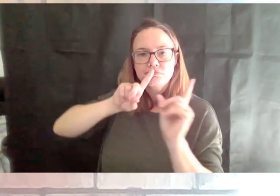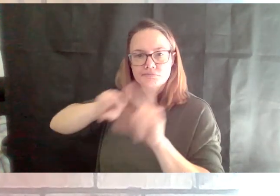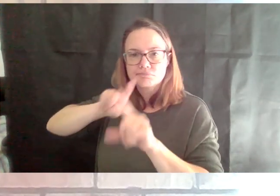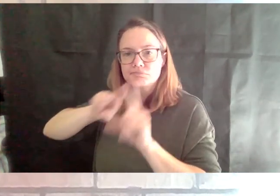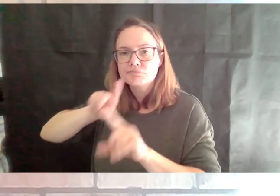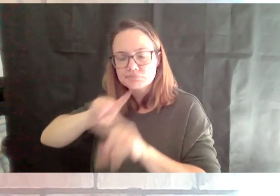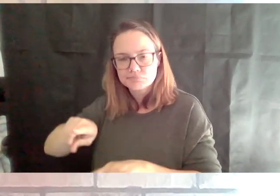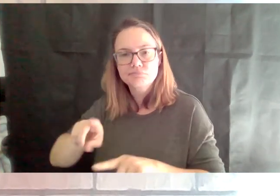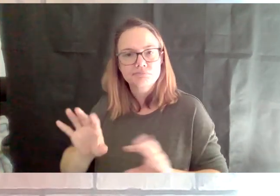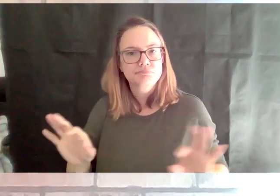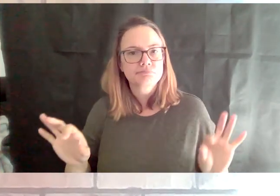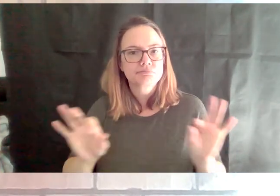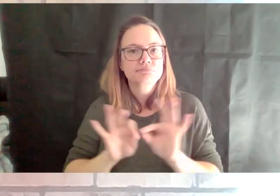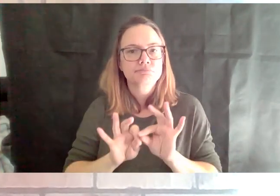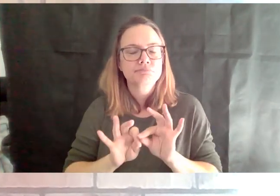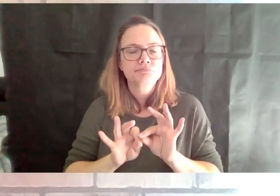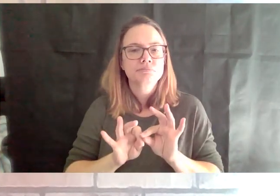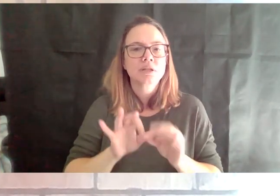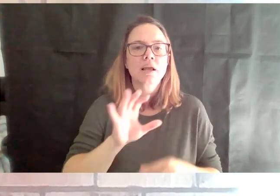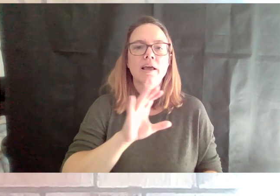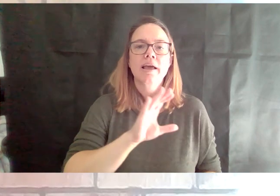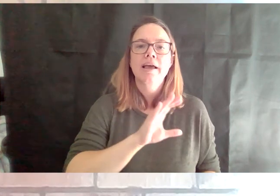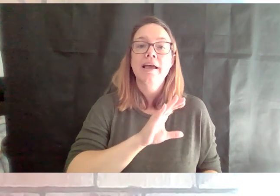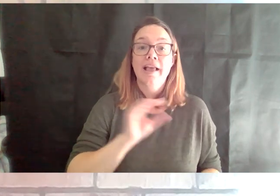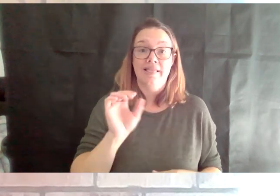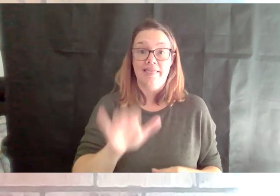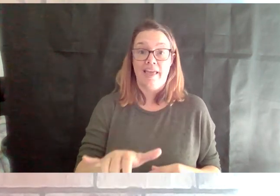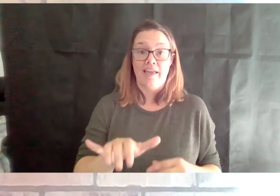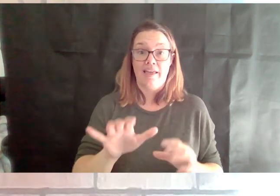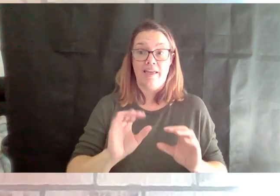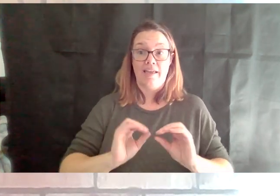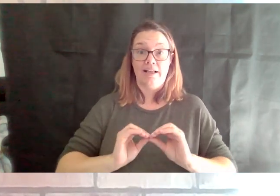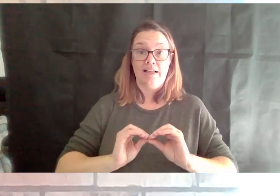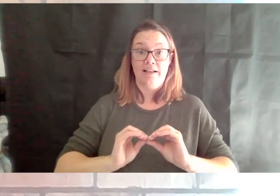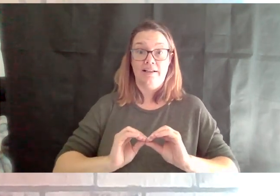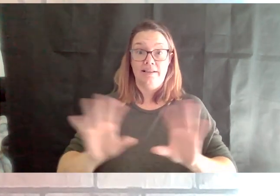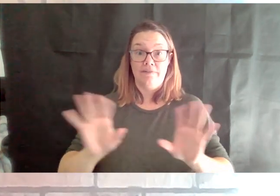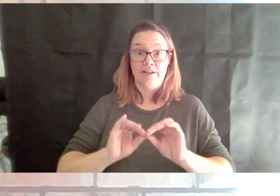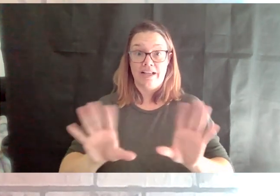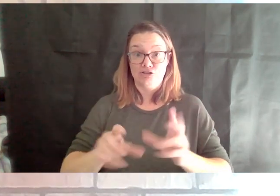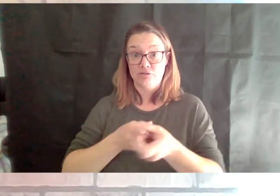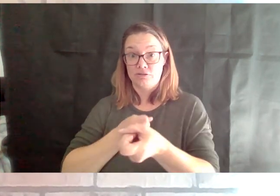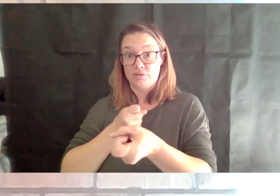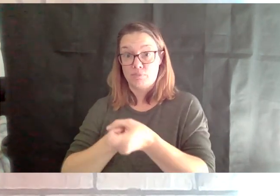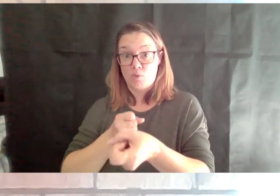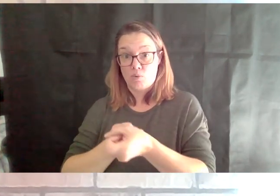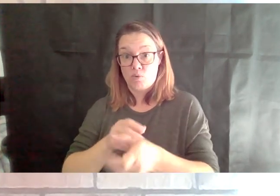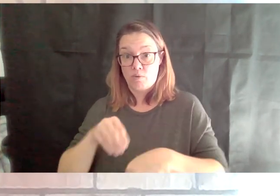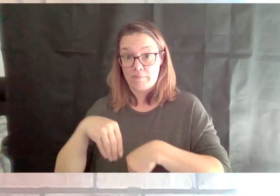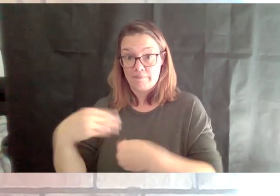And I think, as well, part of that clarification and support that we can give our client-- it involves